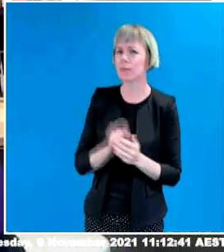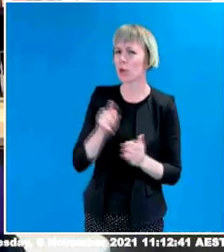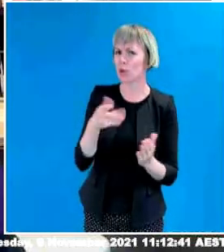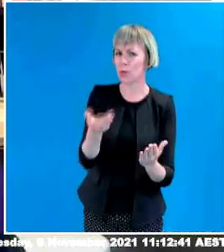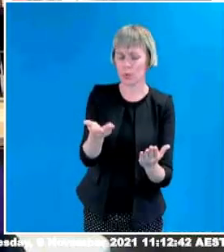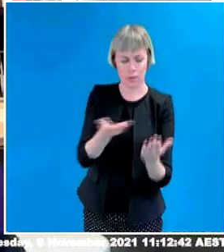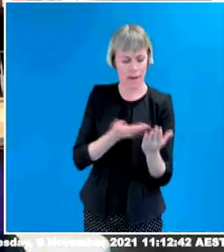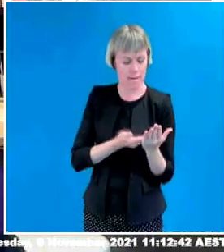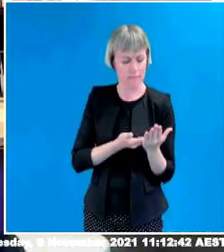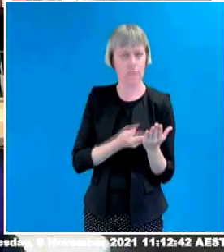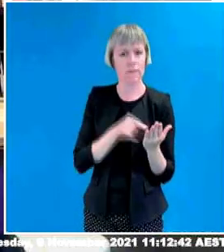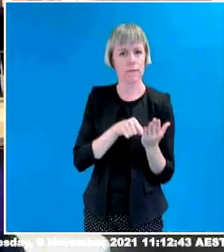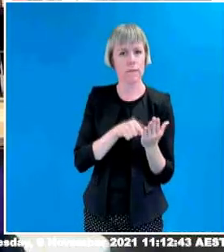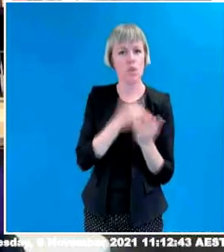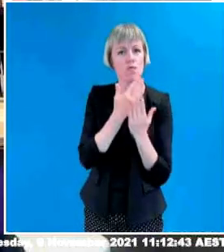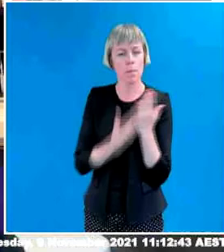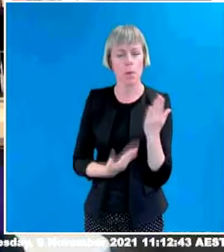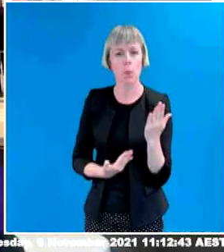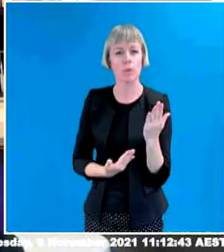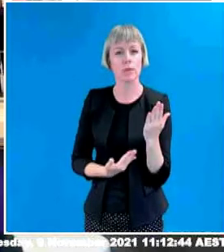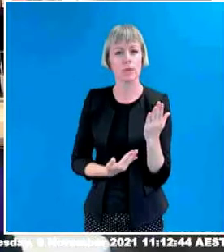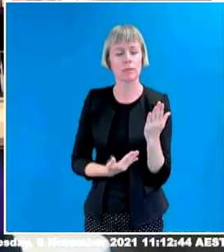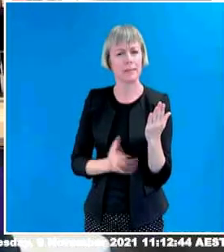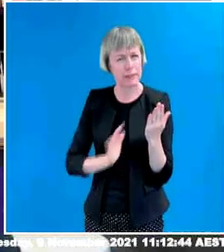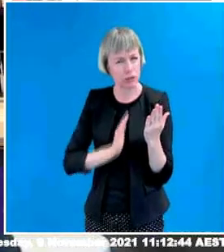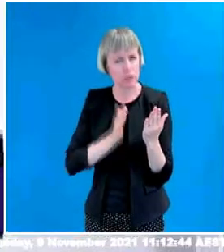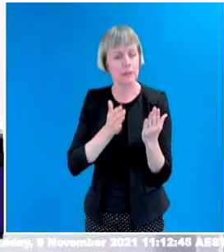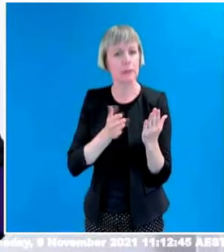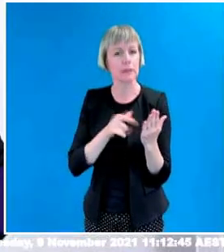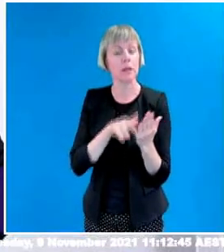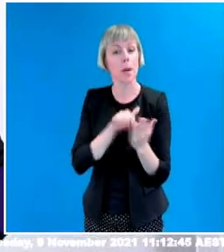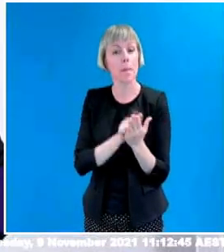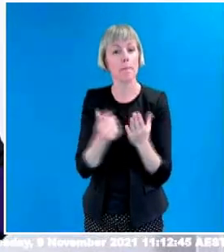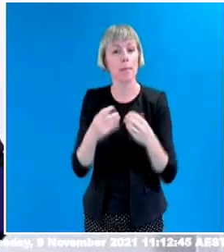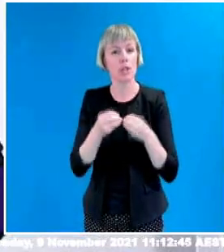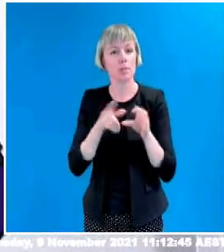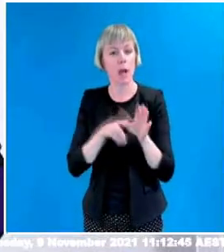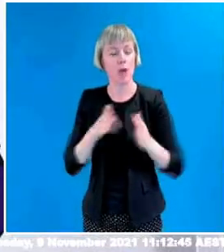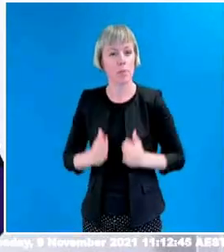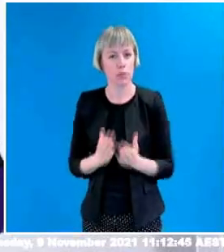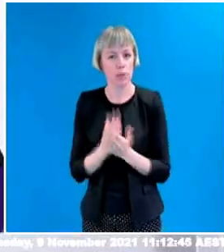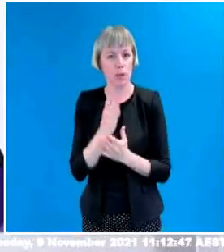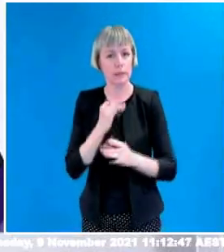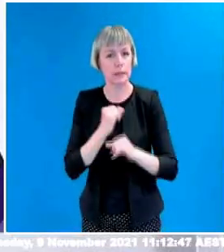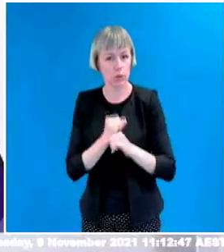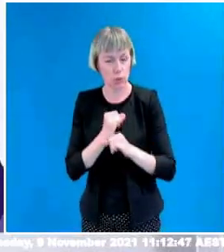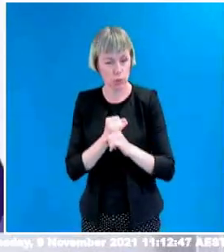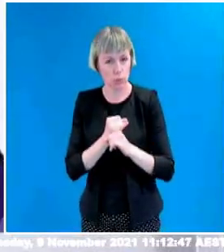published by the Human Rights Institute, but also in conjunction with the